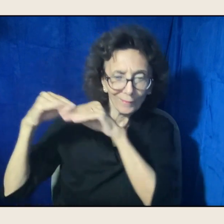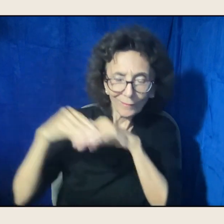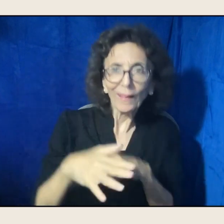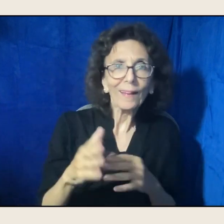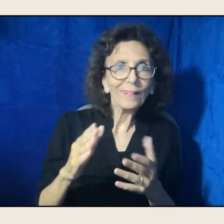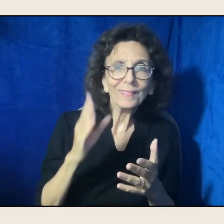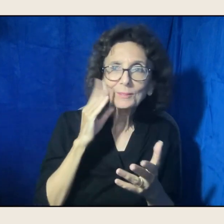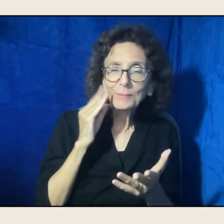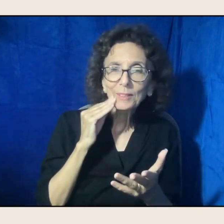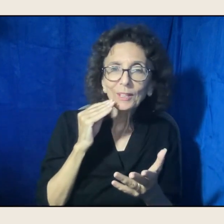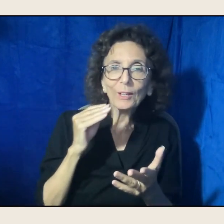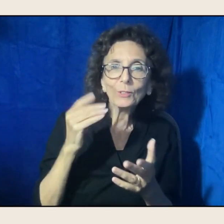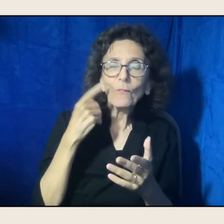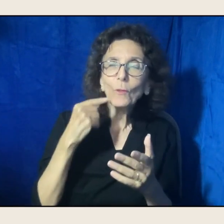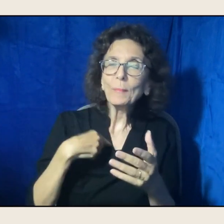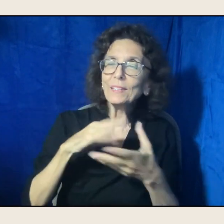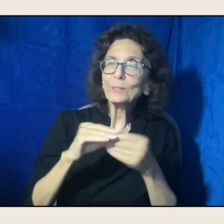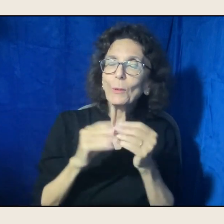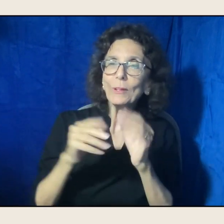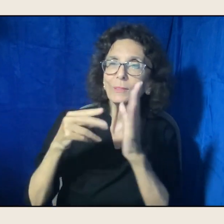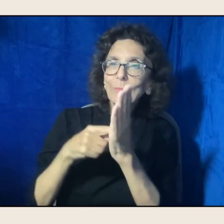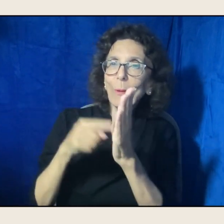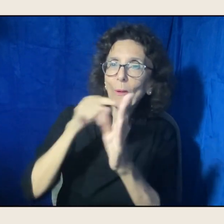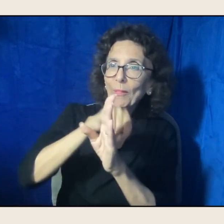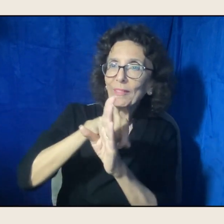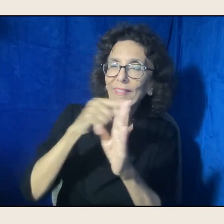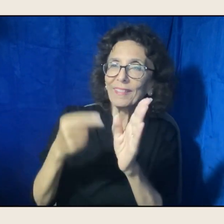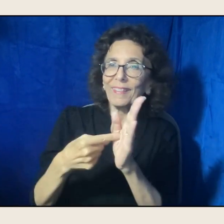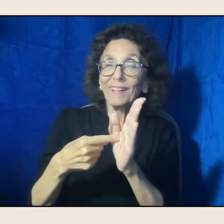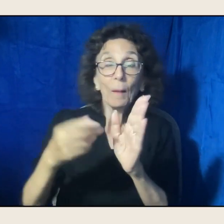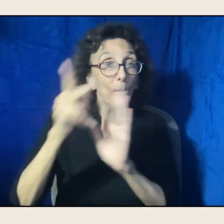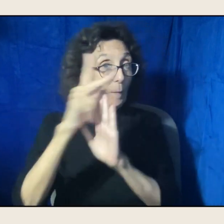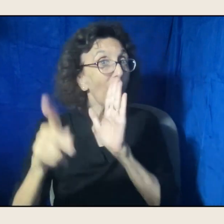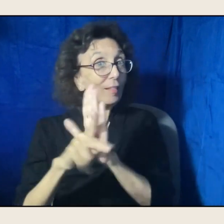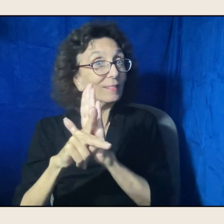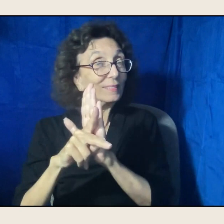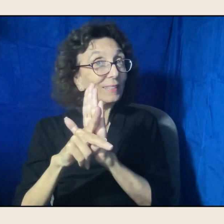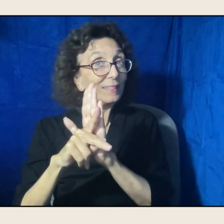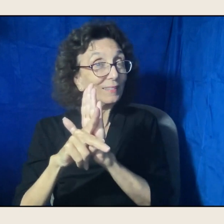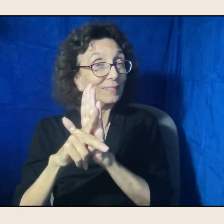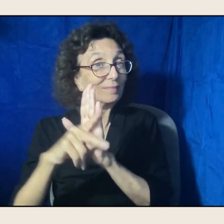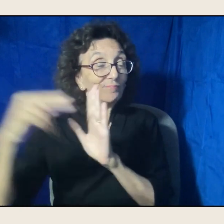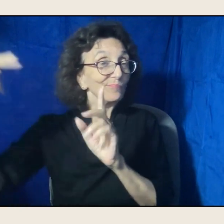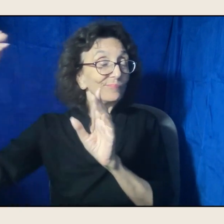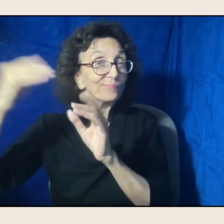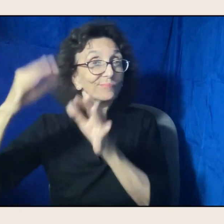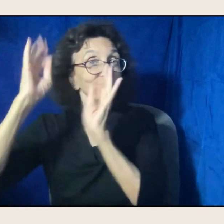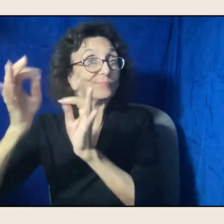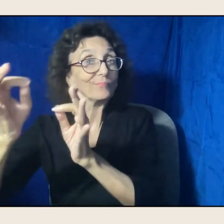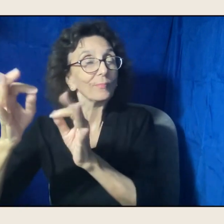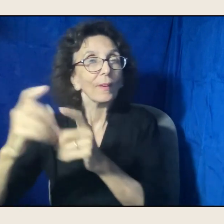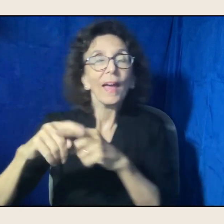where you have policy on one hand, and then you have the natural environment on the other, and nature's going to do what it's going to do,